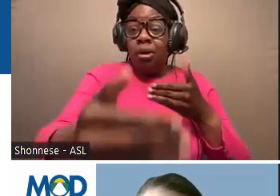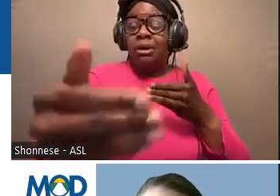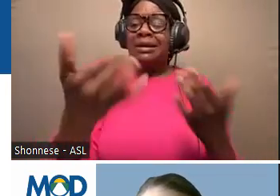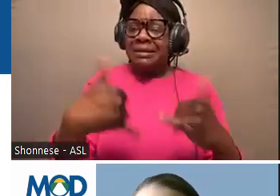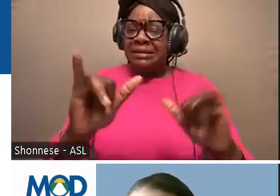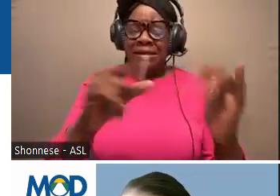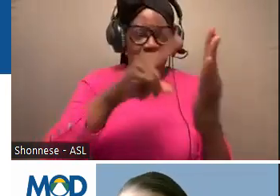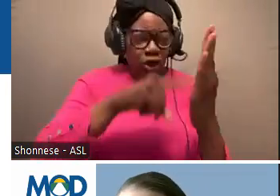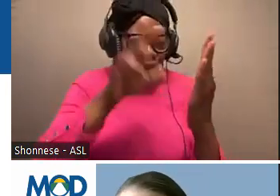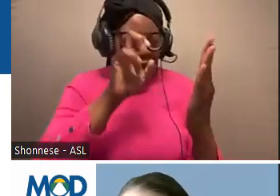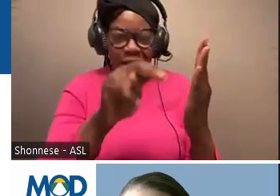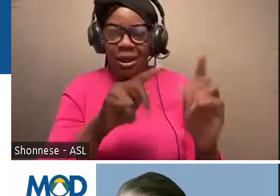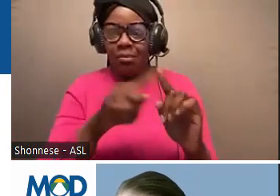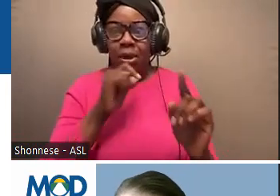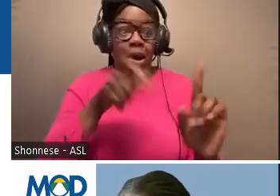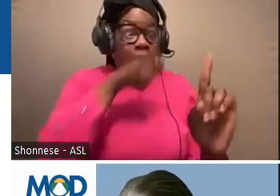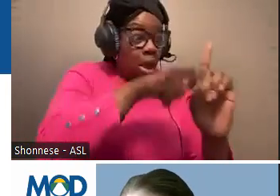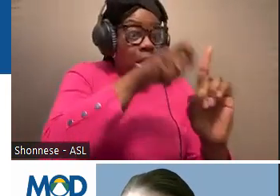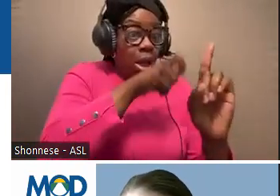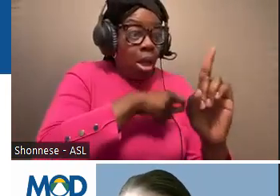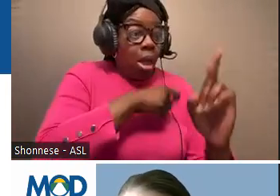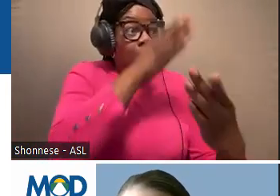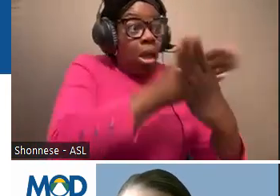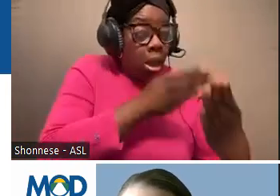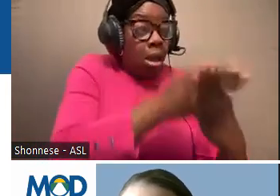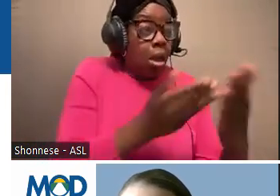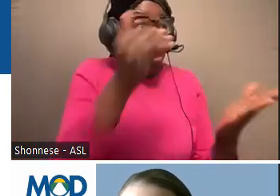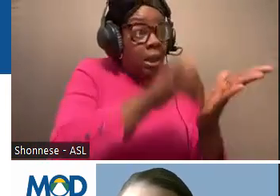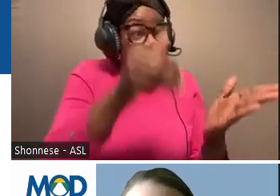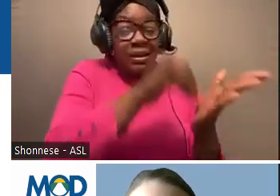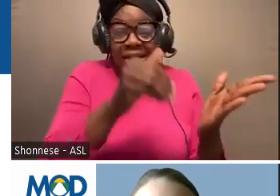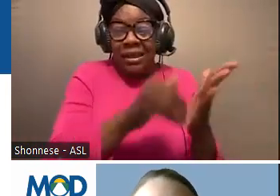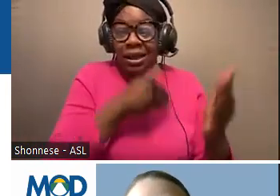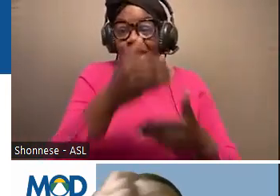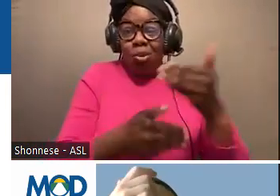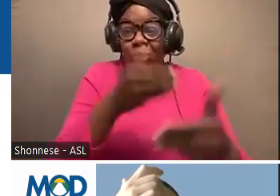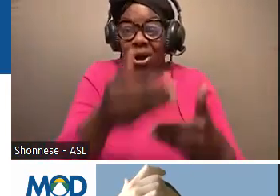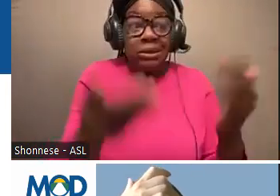sort of harassing the employee and making them go through the process on a really regular basis.